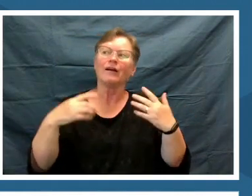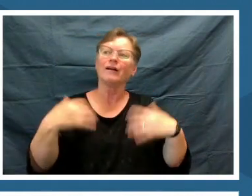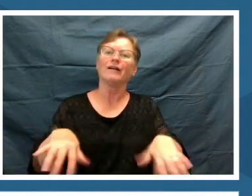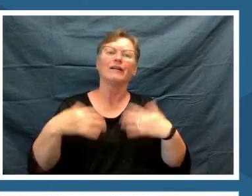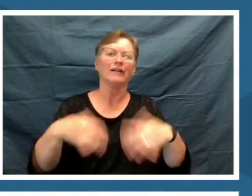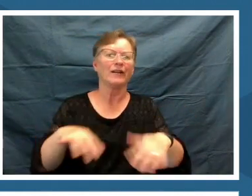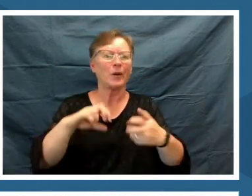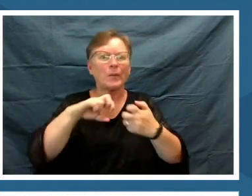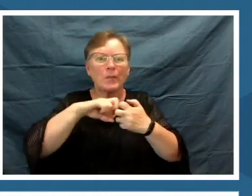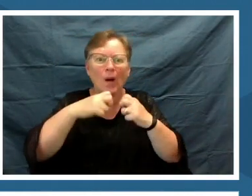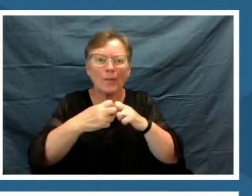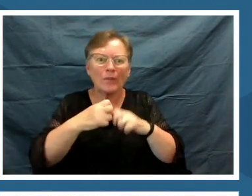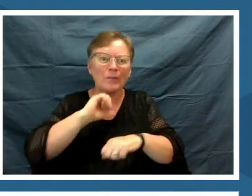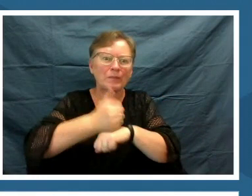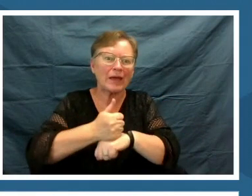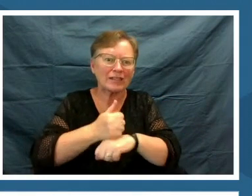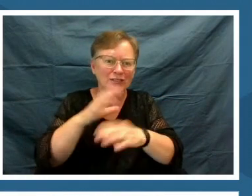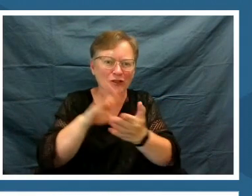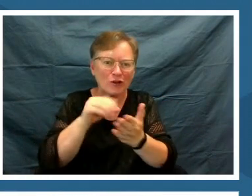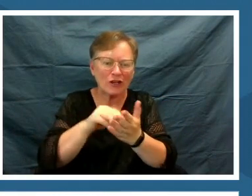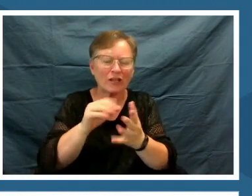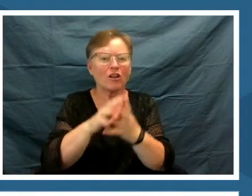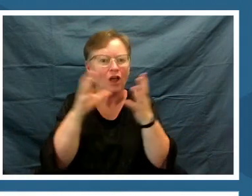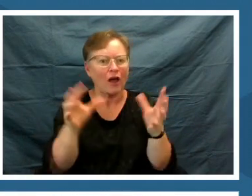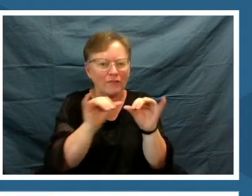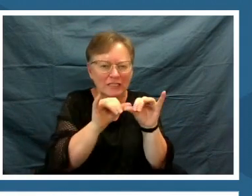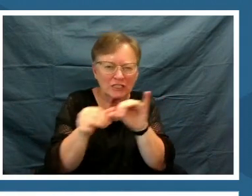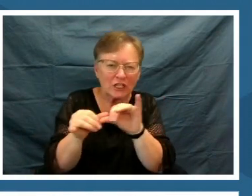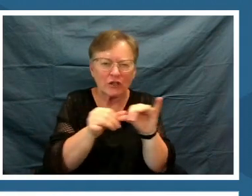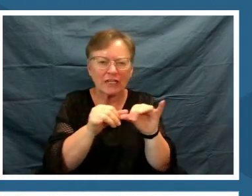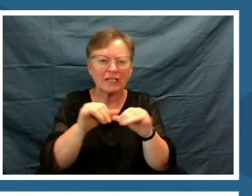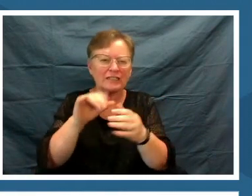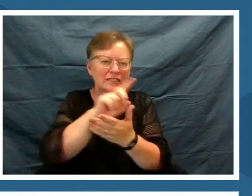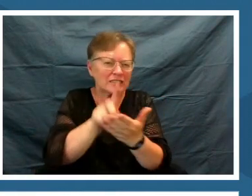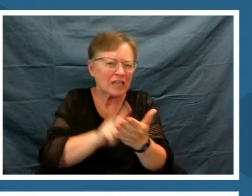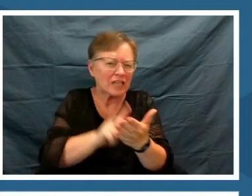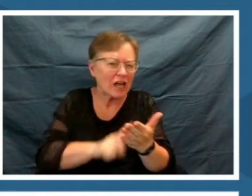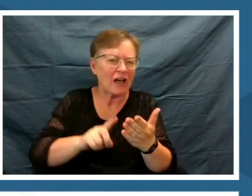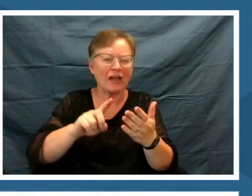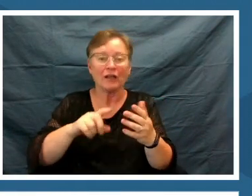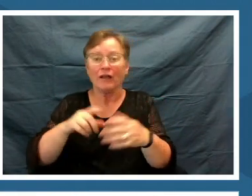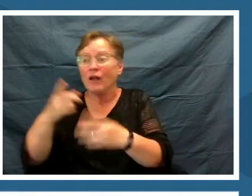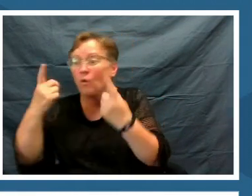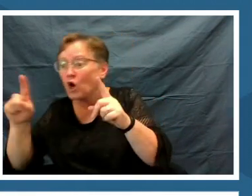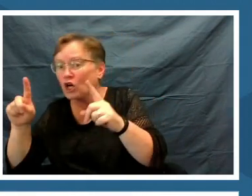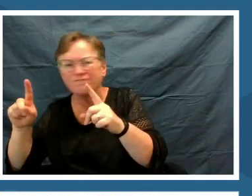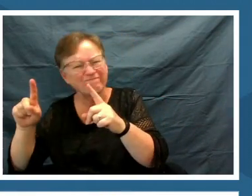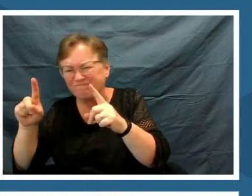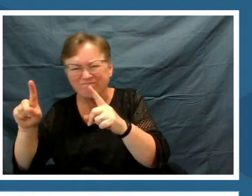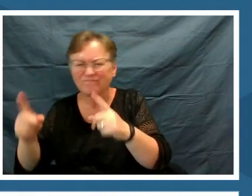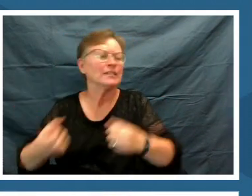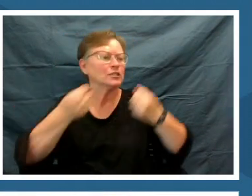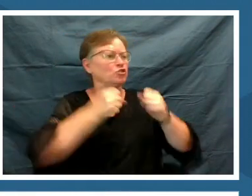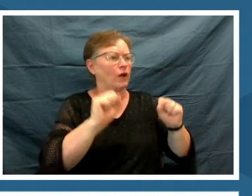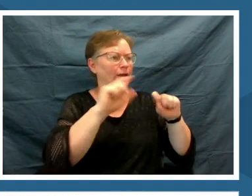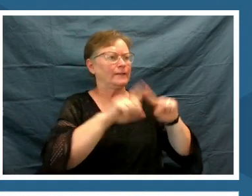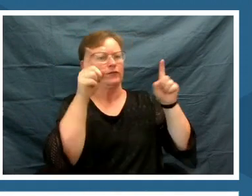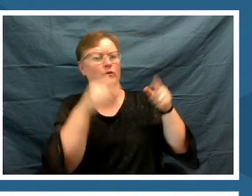engineering design this worked this didn't work let's go back to the table and and try it a different approach and